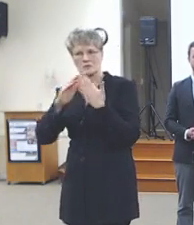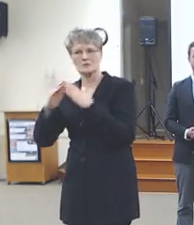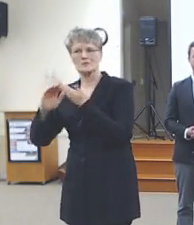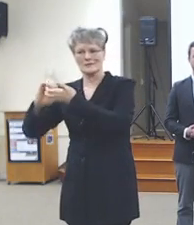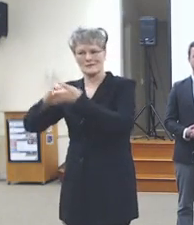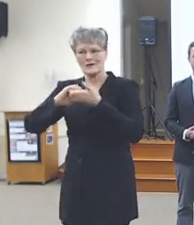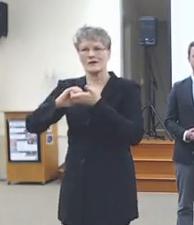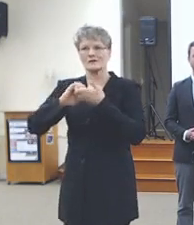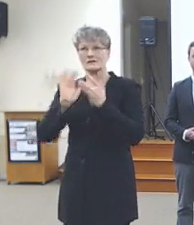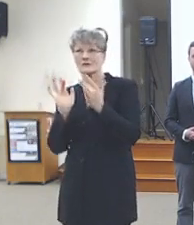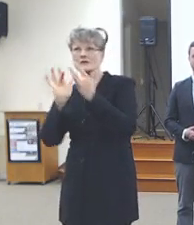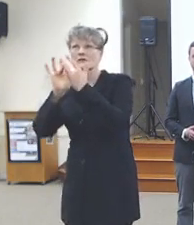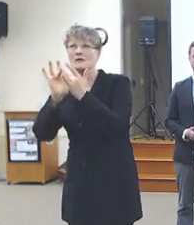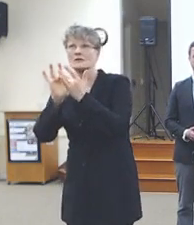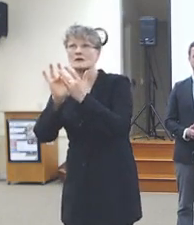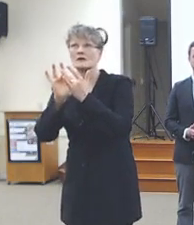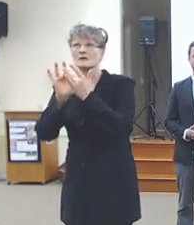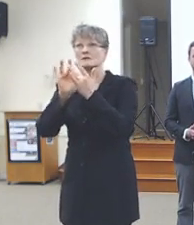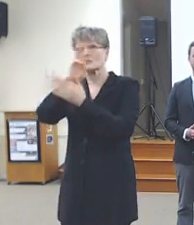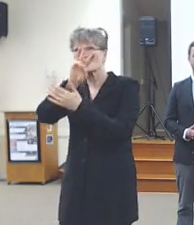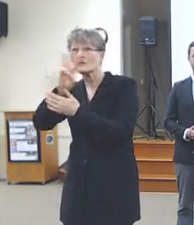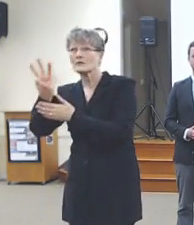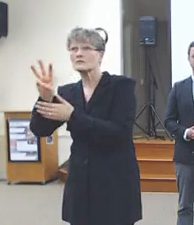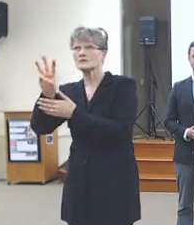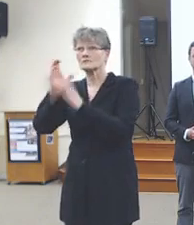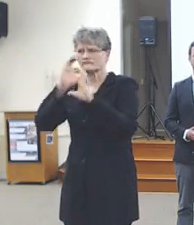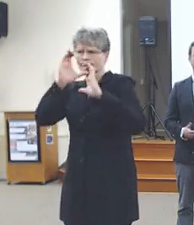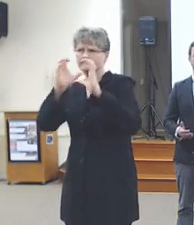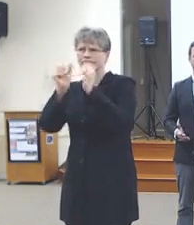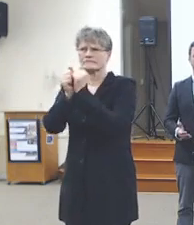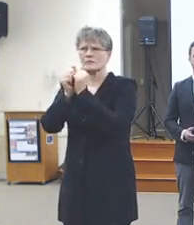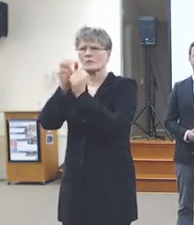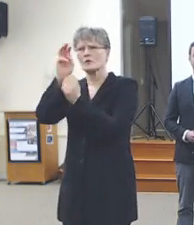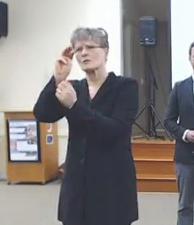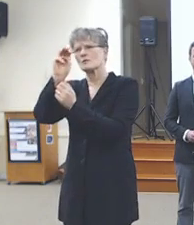and talk to our marketing teams to make sure that any contribution really is